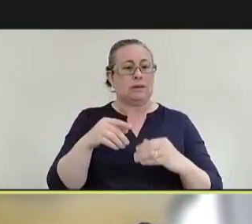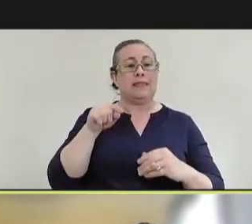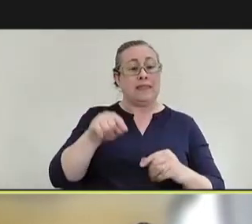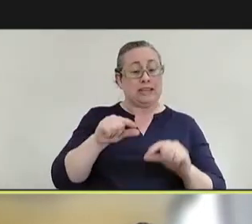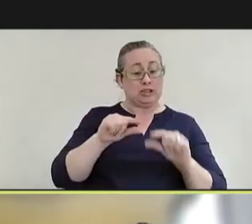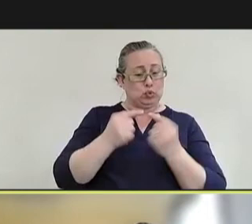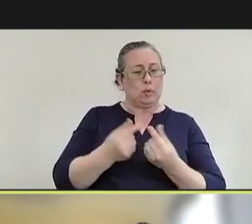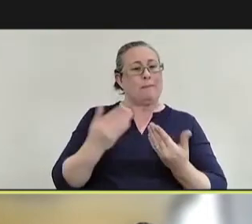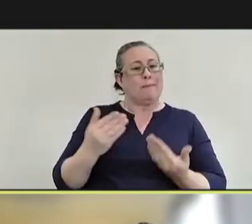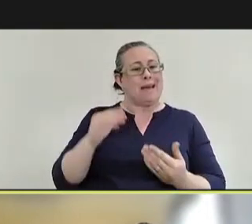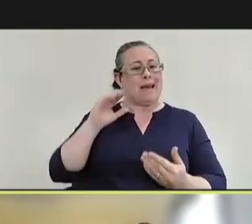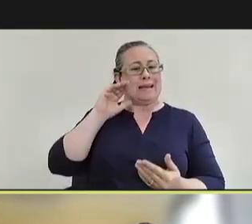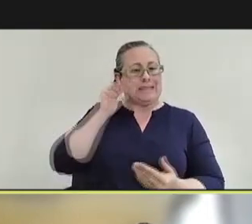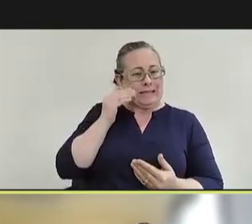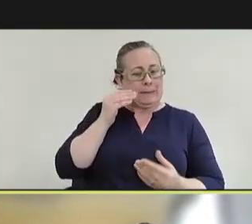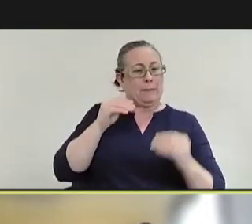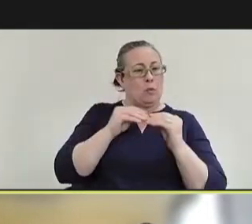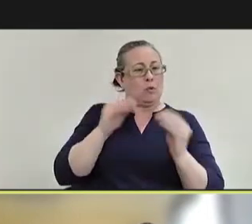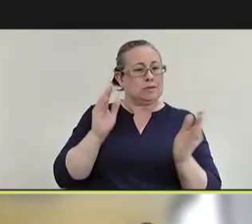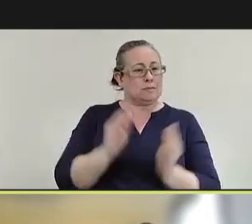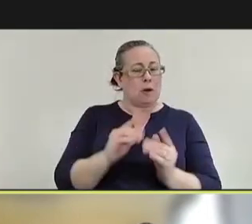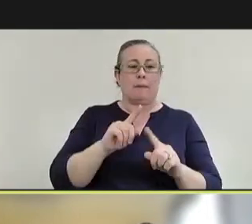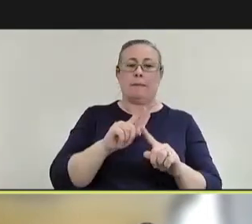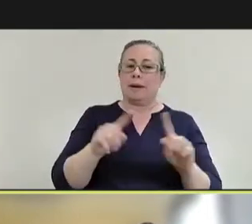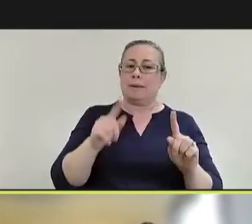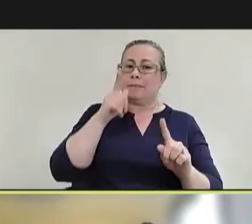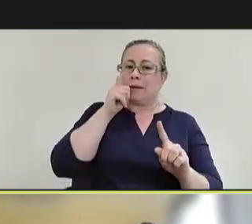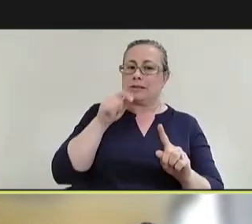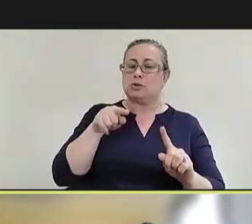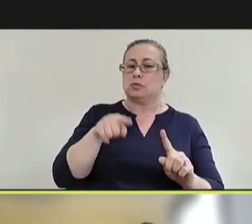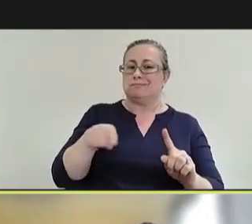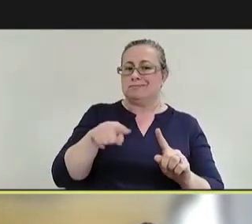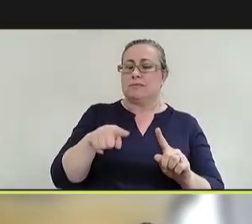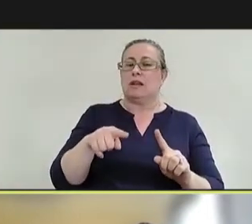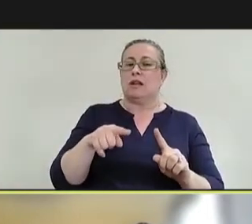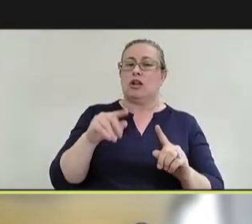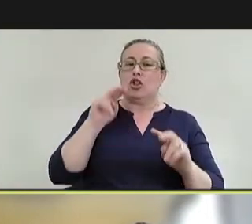other settings, but that's because we're only looking at the eligible 50 plus year olds. So